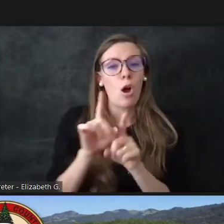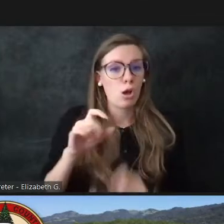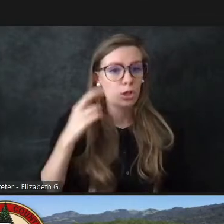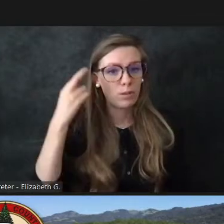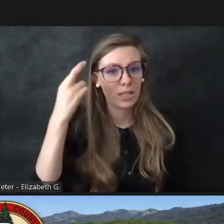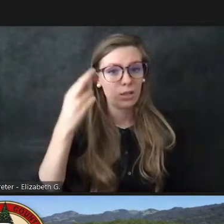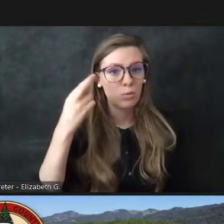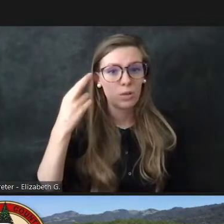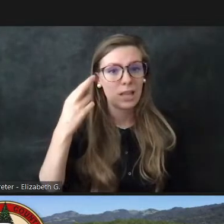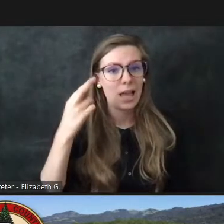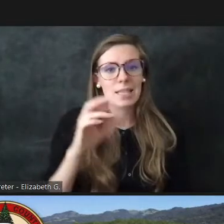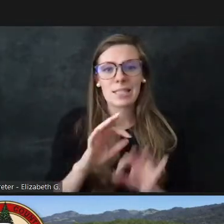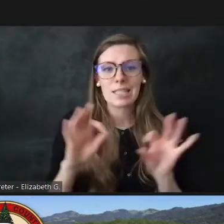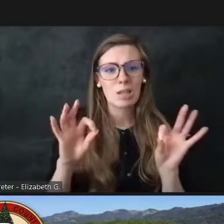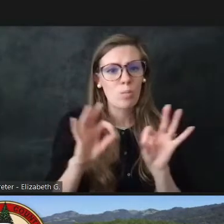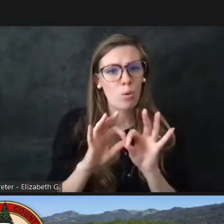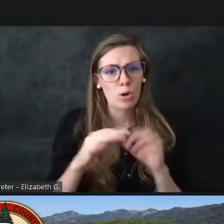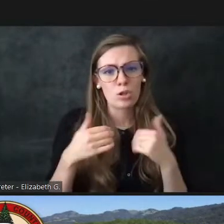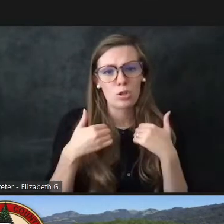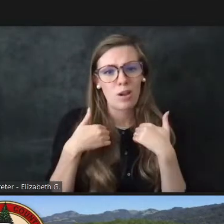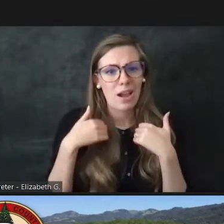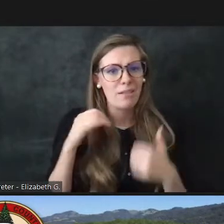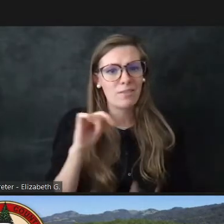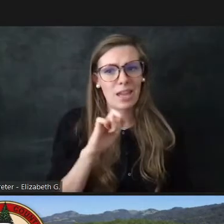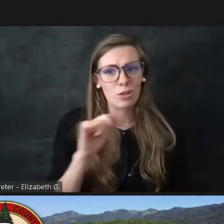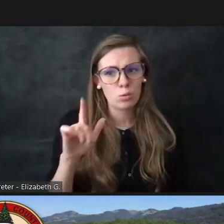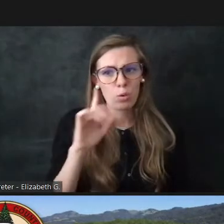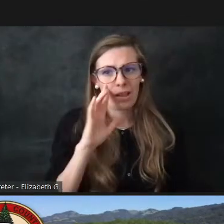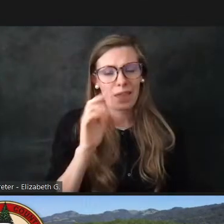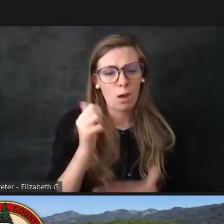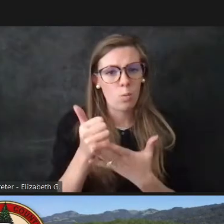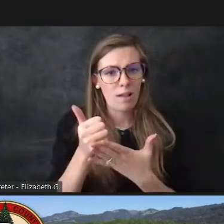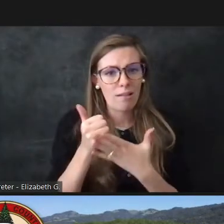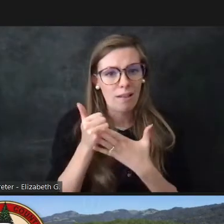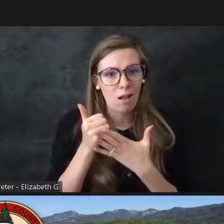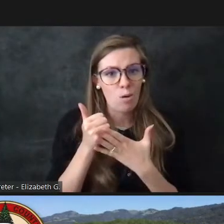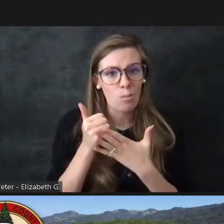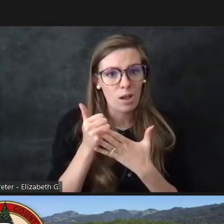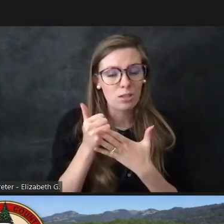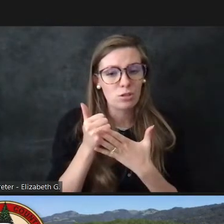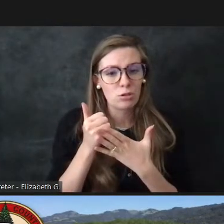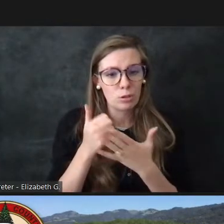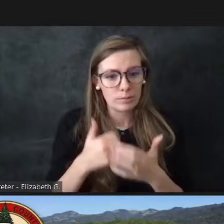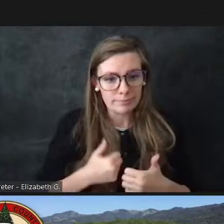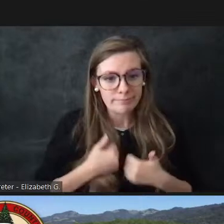have this tool that is going to help us to come out of this as winners.